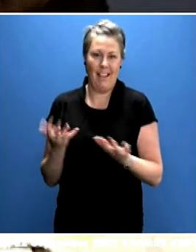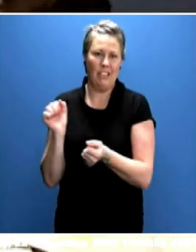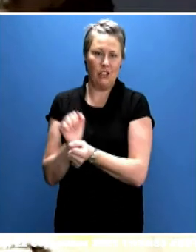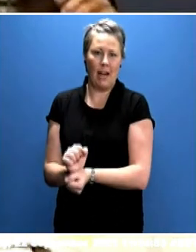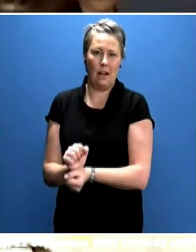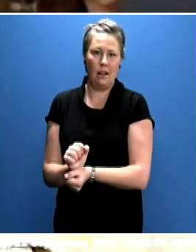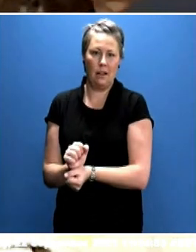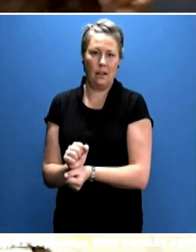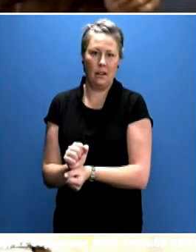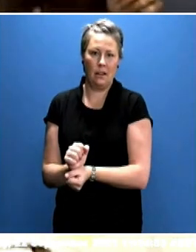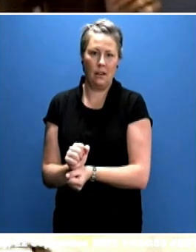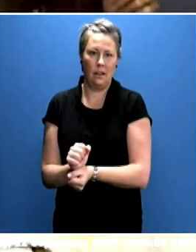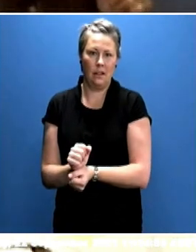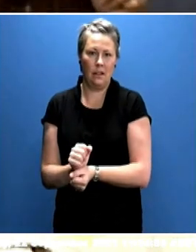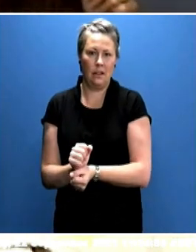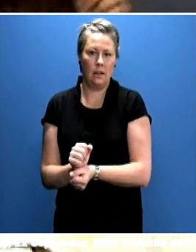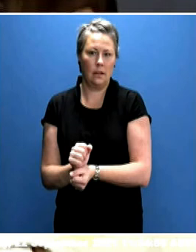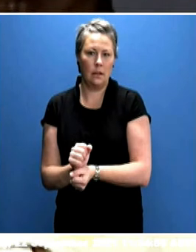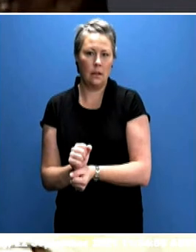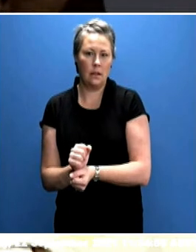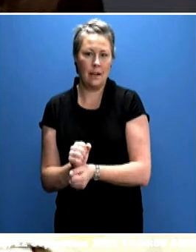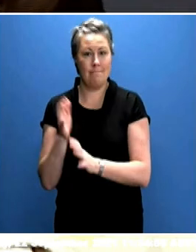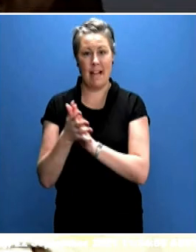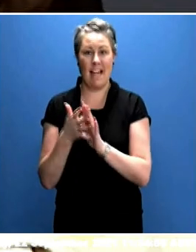The way I describe it is "they're lost in incarceration".